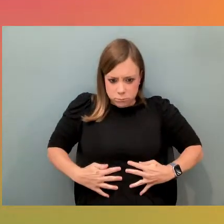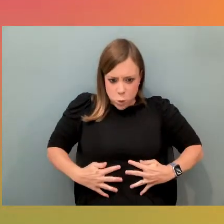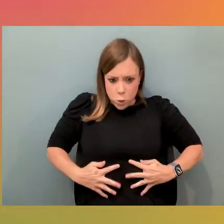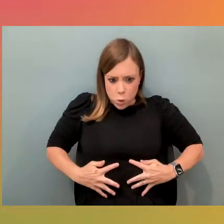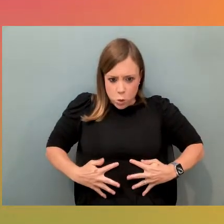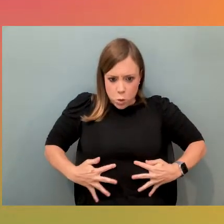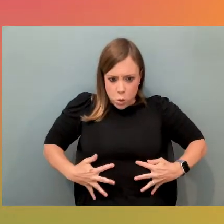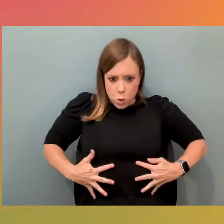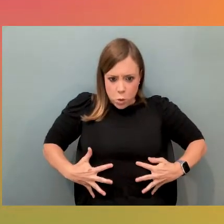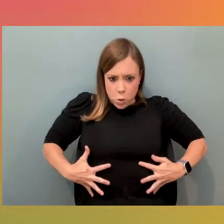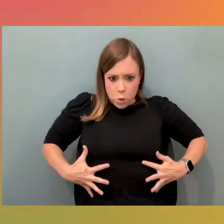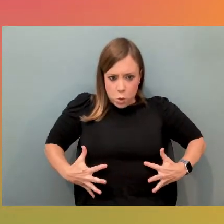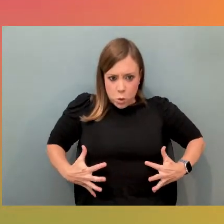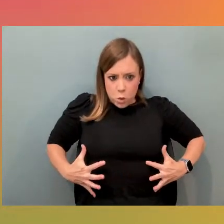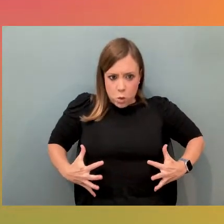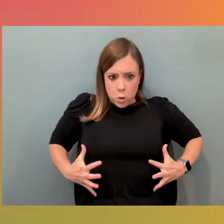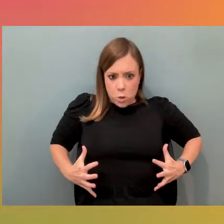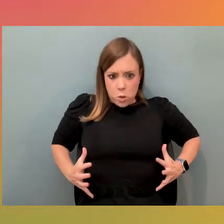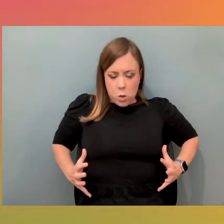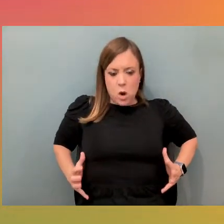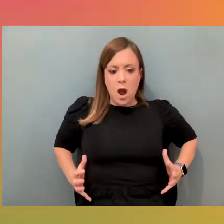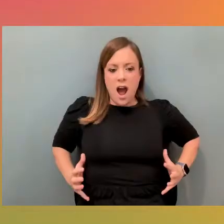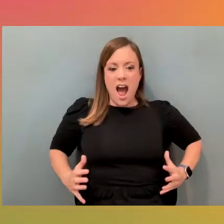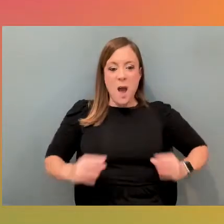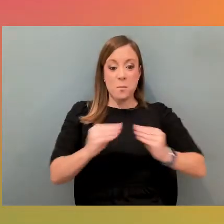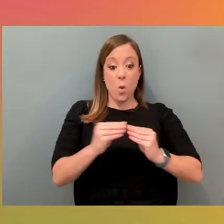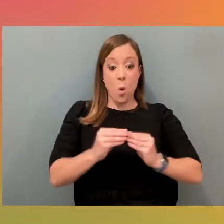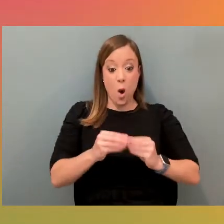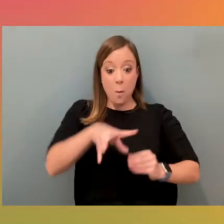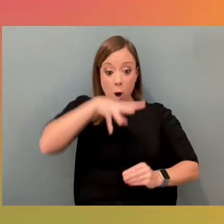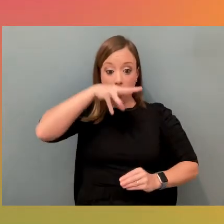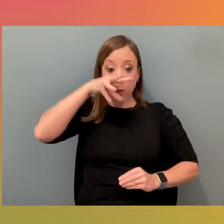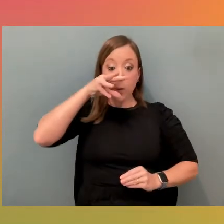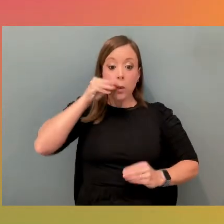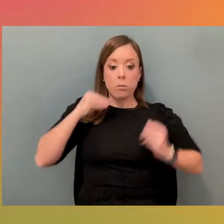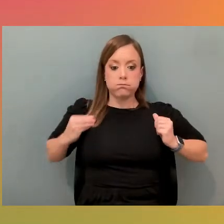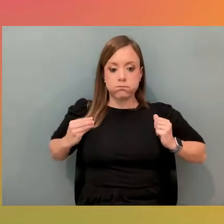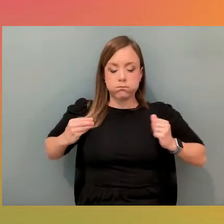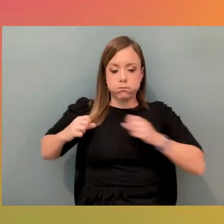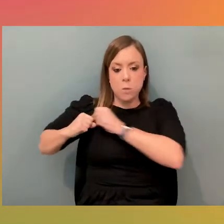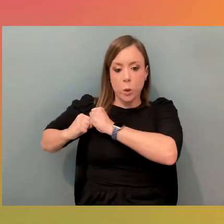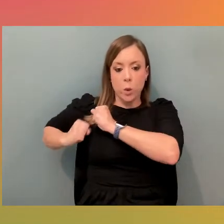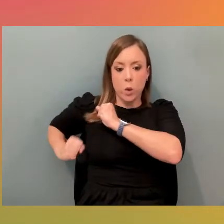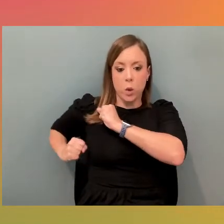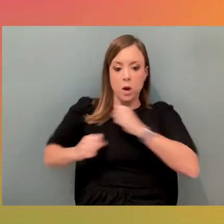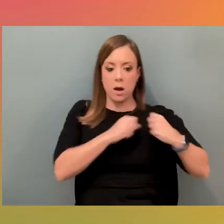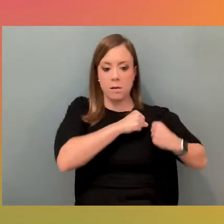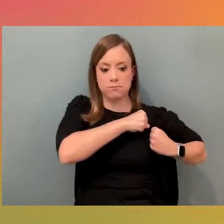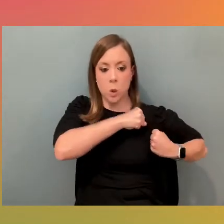LITTLE BIT MORE SPACE IN BETWEEN EACH RIB, INTO THAT